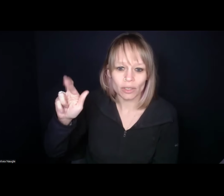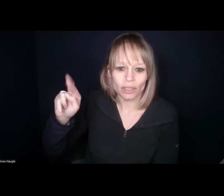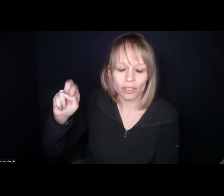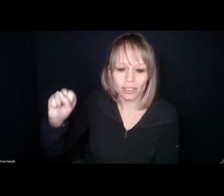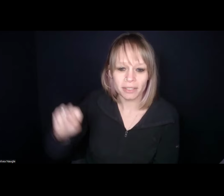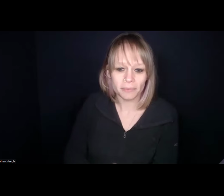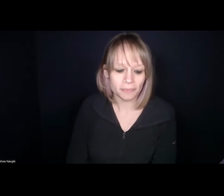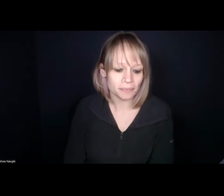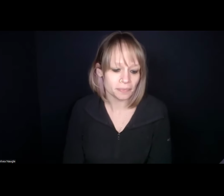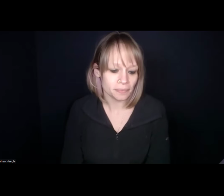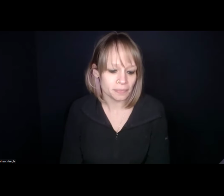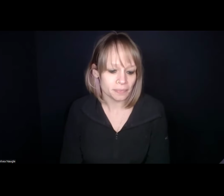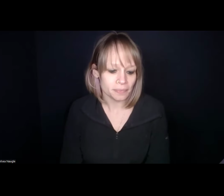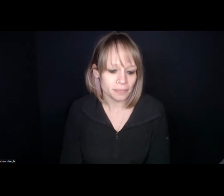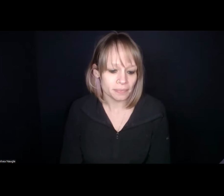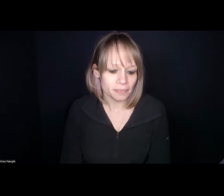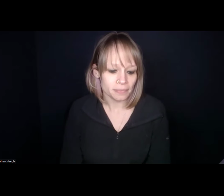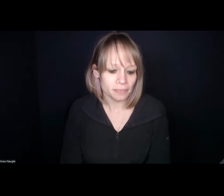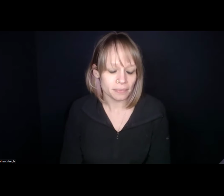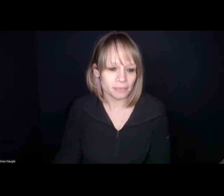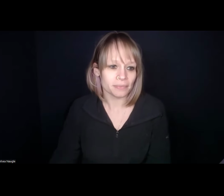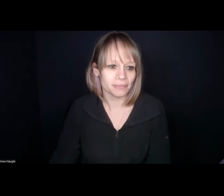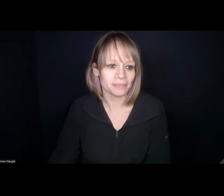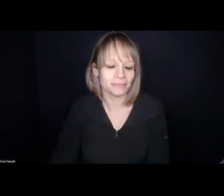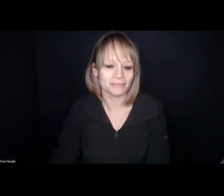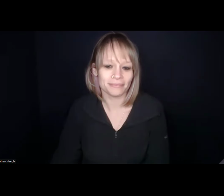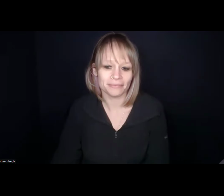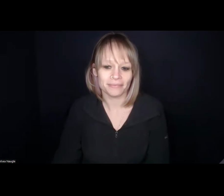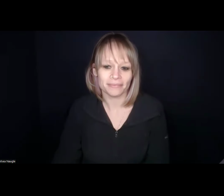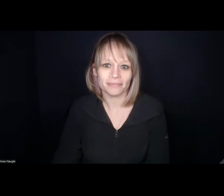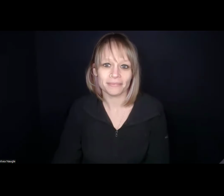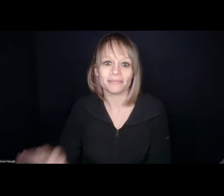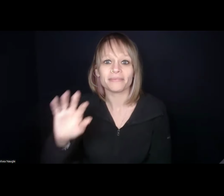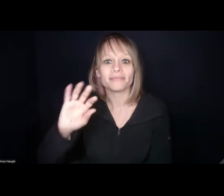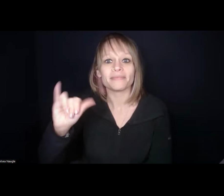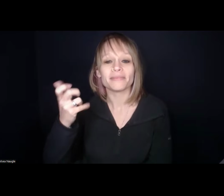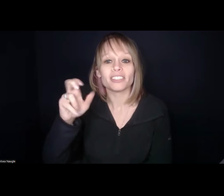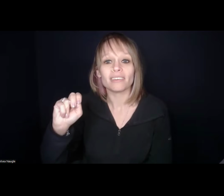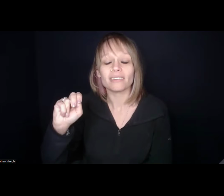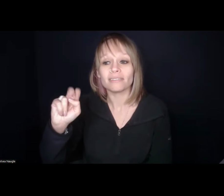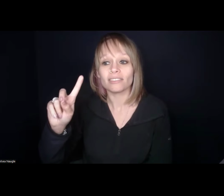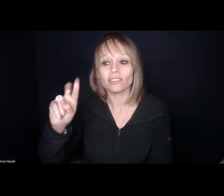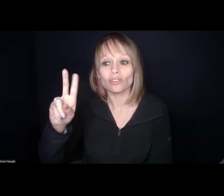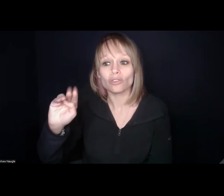John Drummond, would you like to take a few minutes up take us up to the